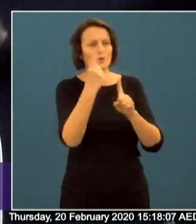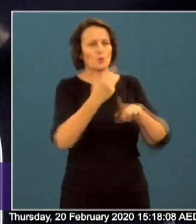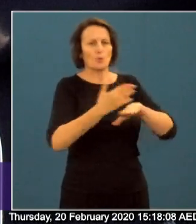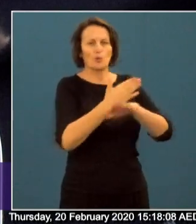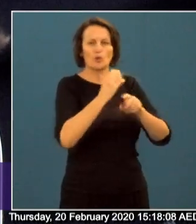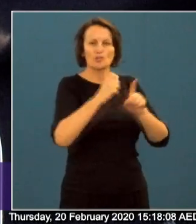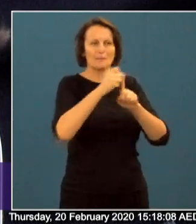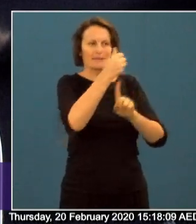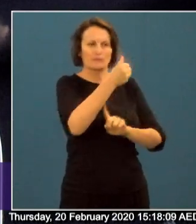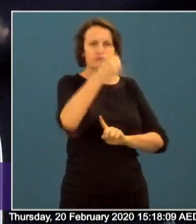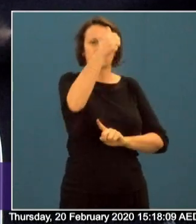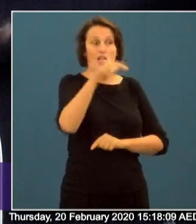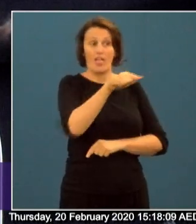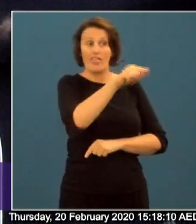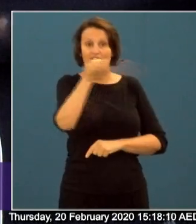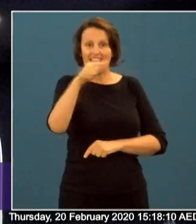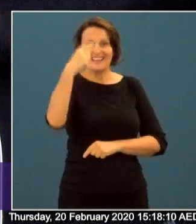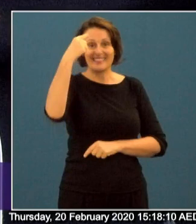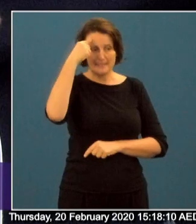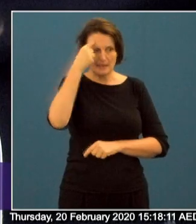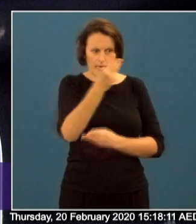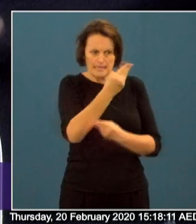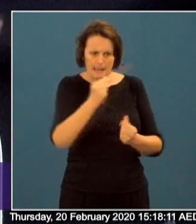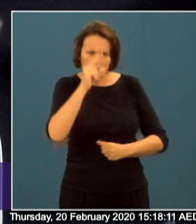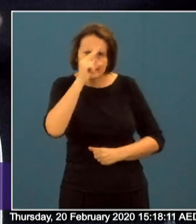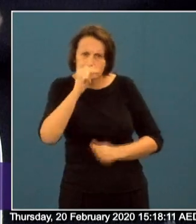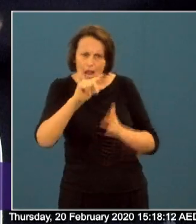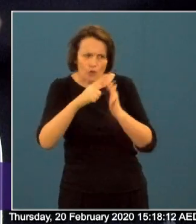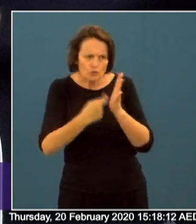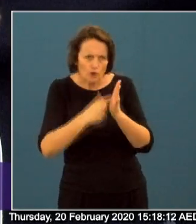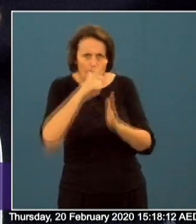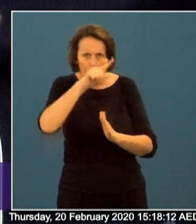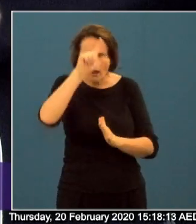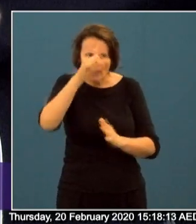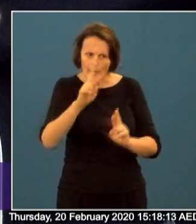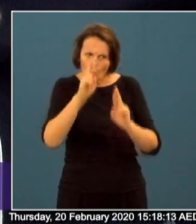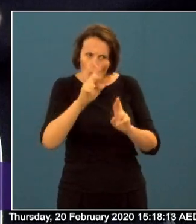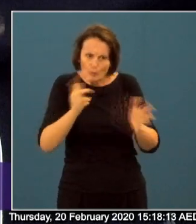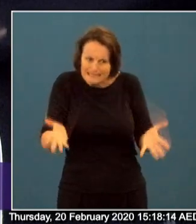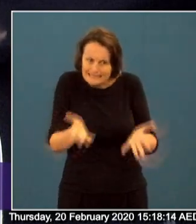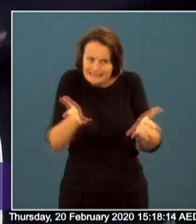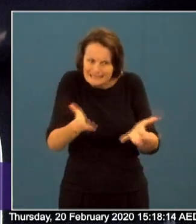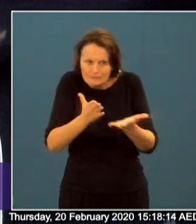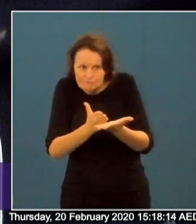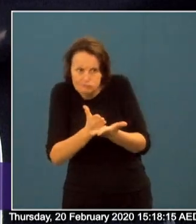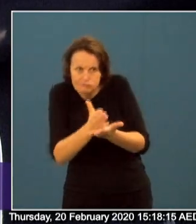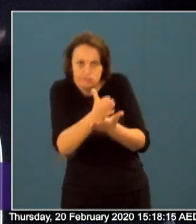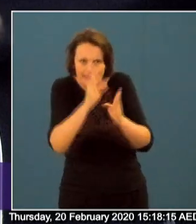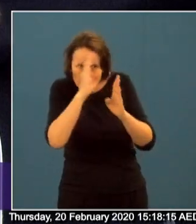they are confident that some of these bright young doctors will actually go into the field of intellectual disability, be better trained, and can in the future